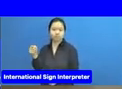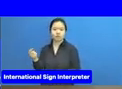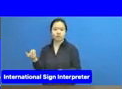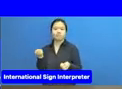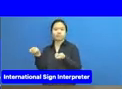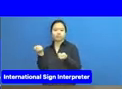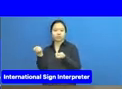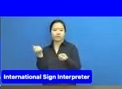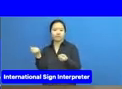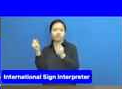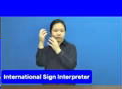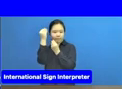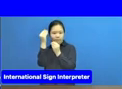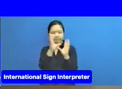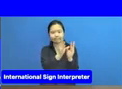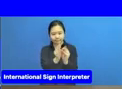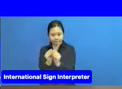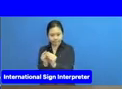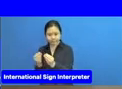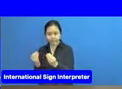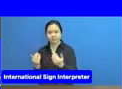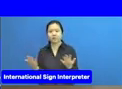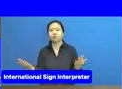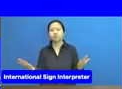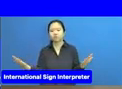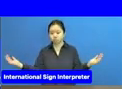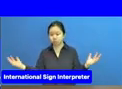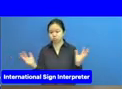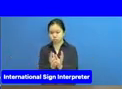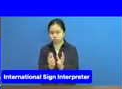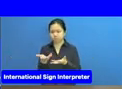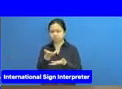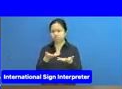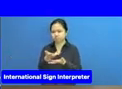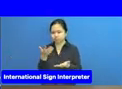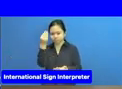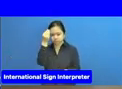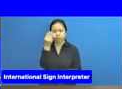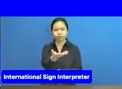in relation to Creative Europe program and specifically for our case who Perform Europe.